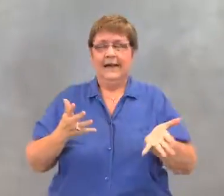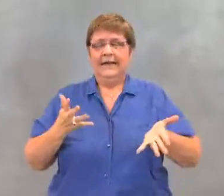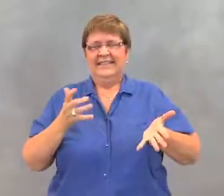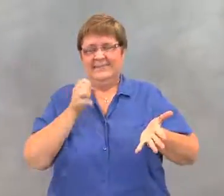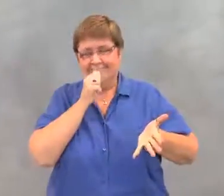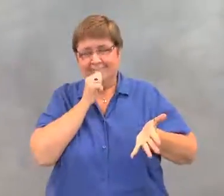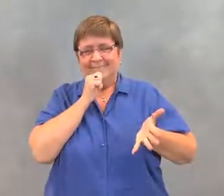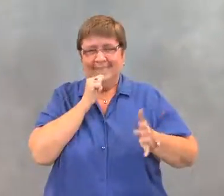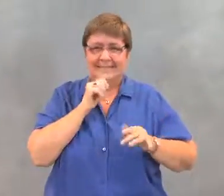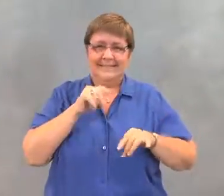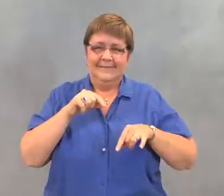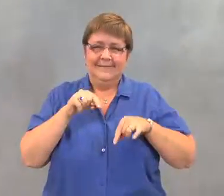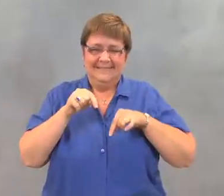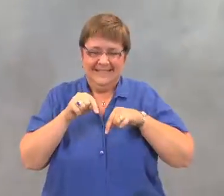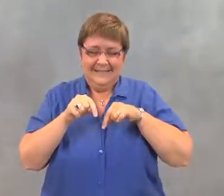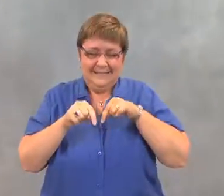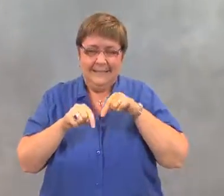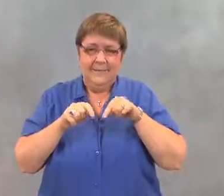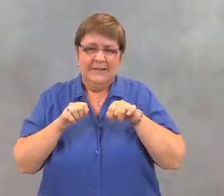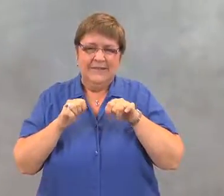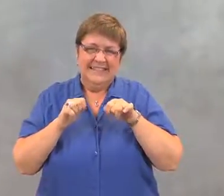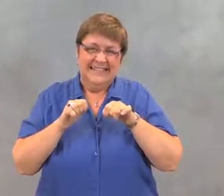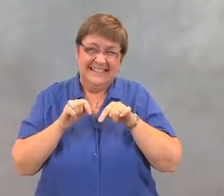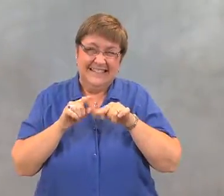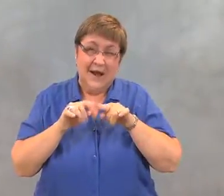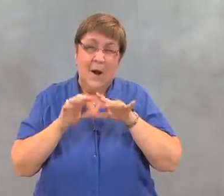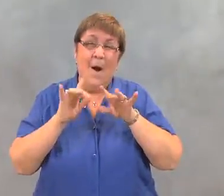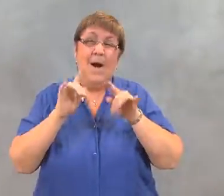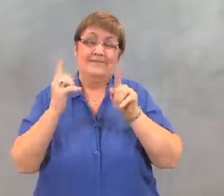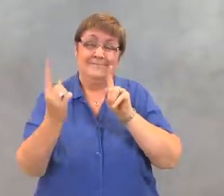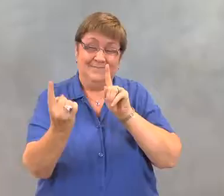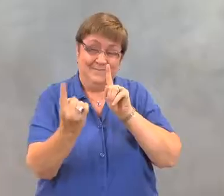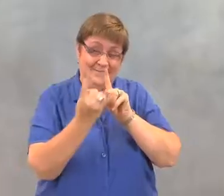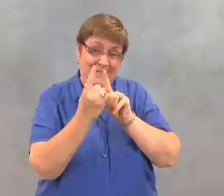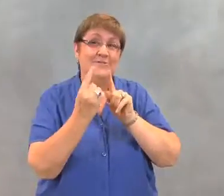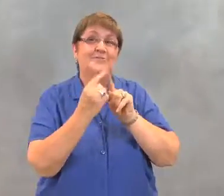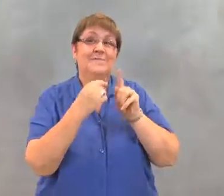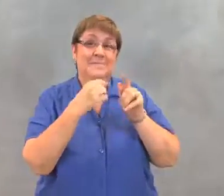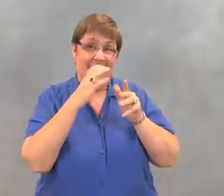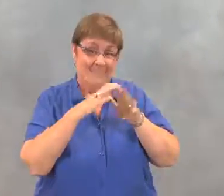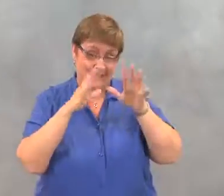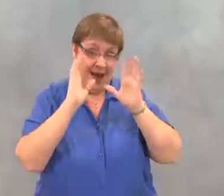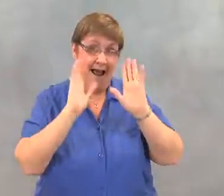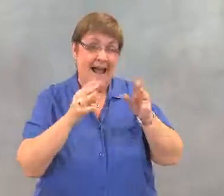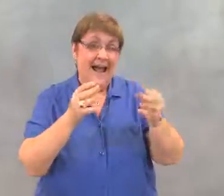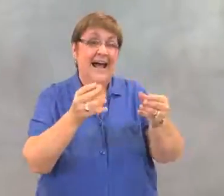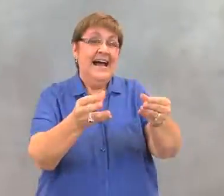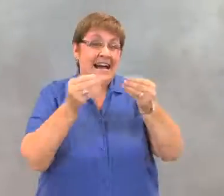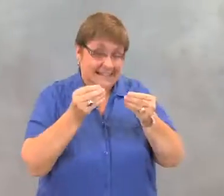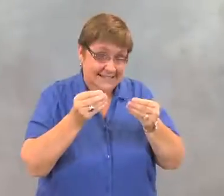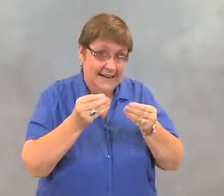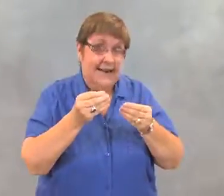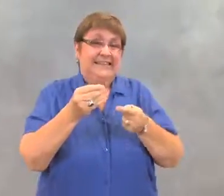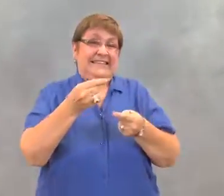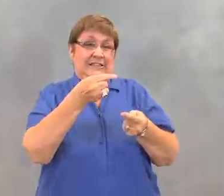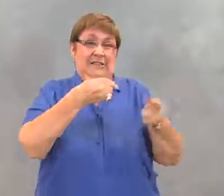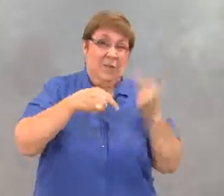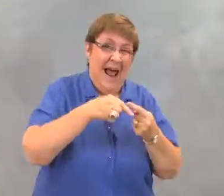So he went into that cold water, and put up with it.